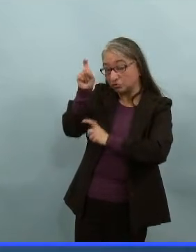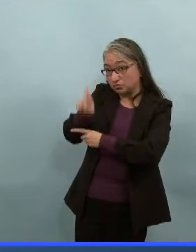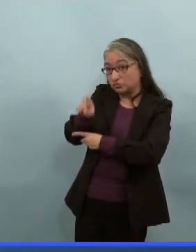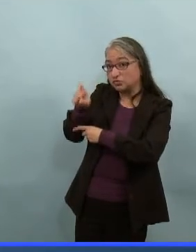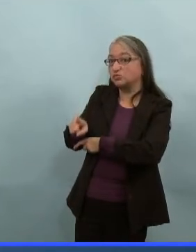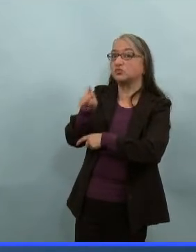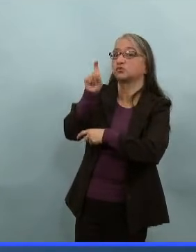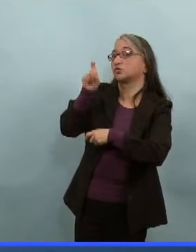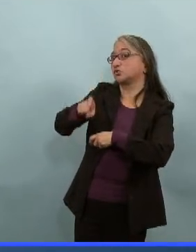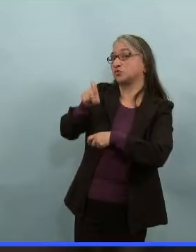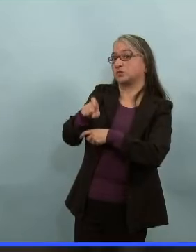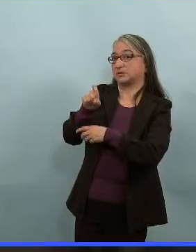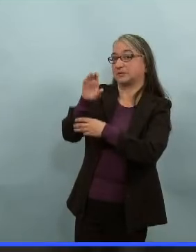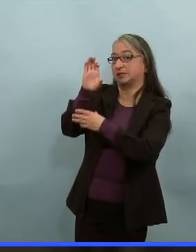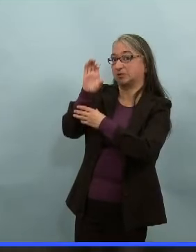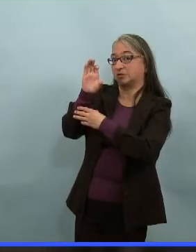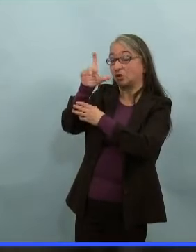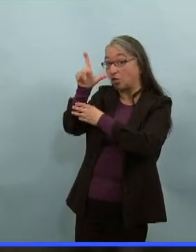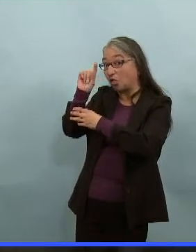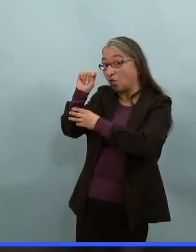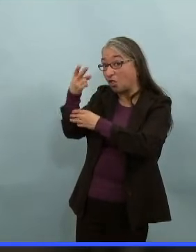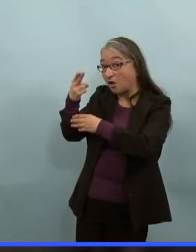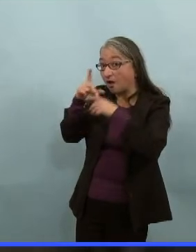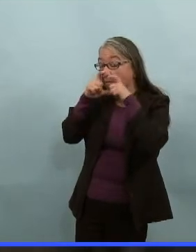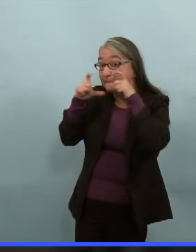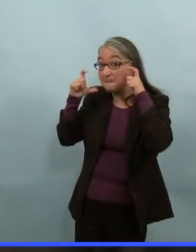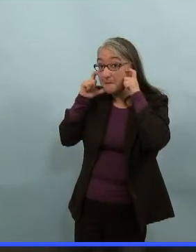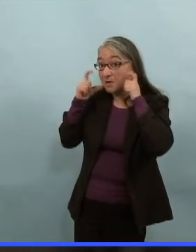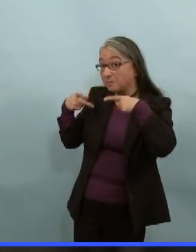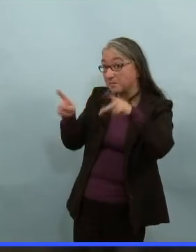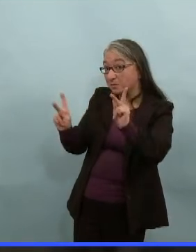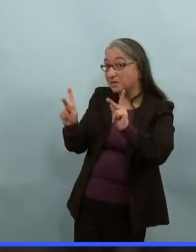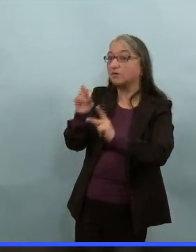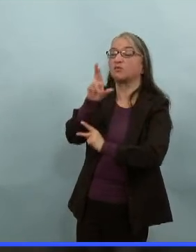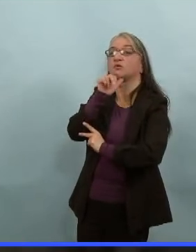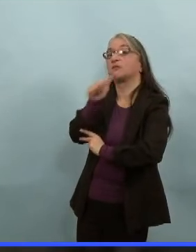so again we do have recommendations there on the masking side i don't think we're changing any